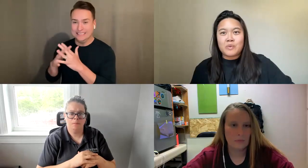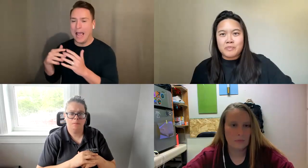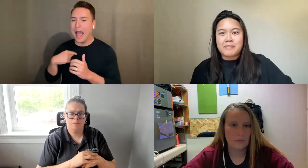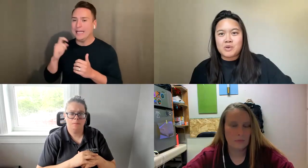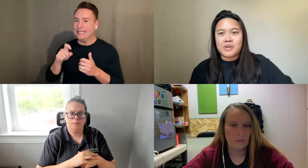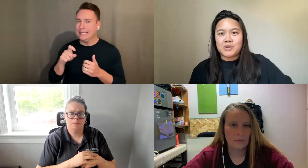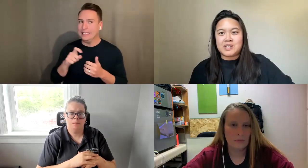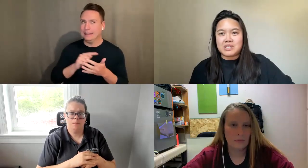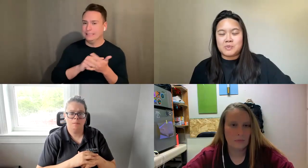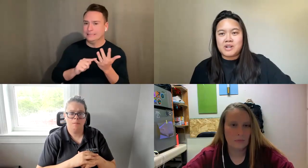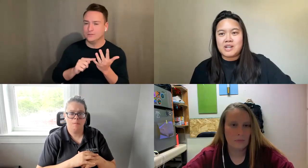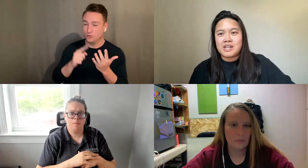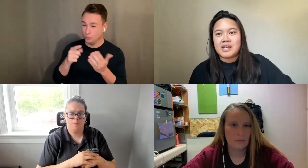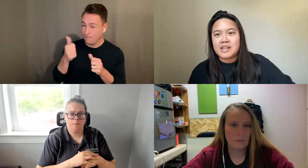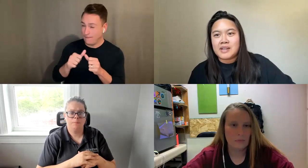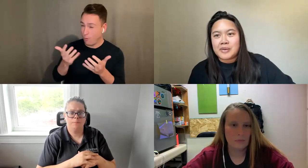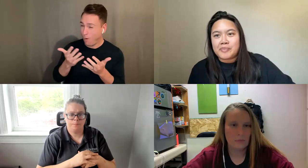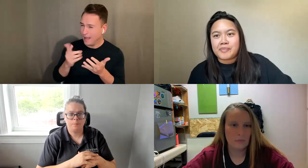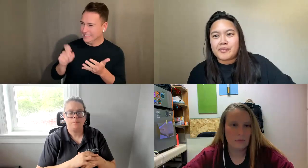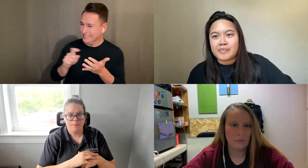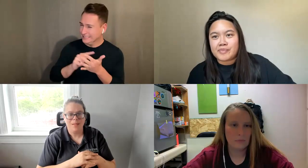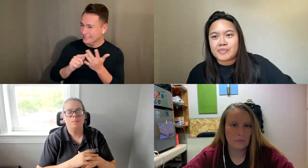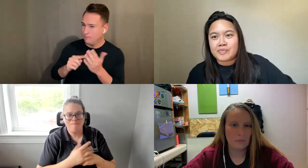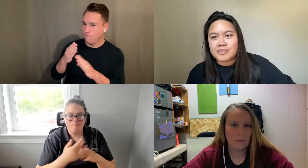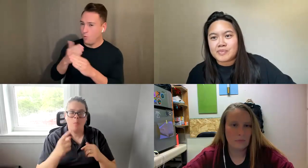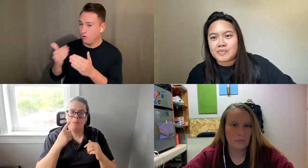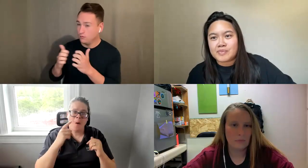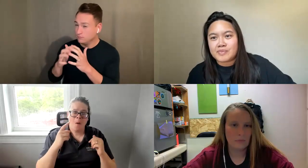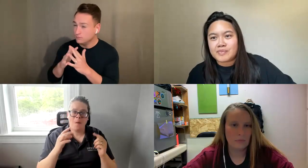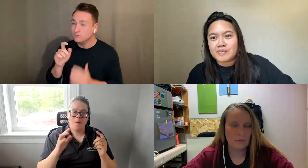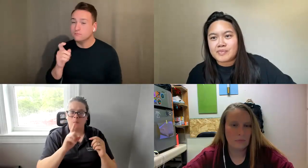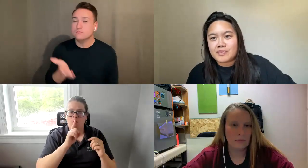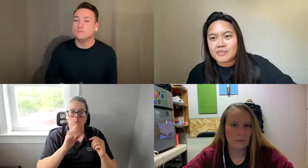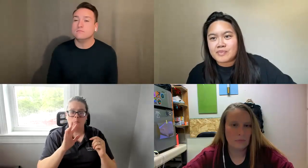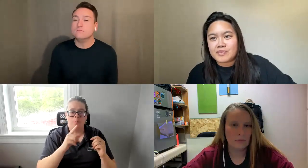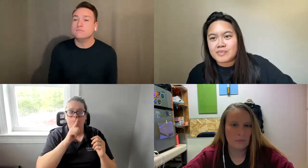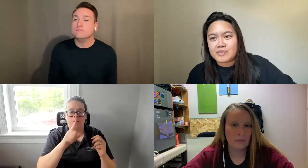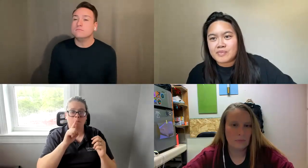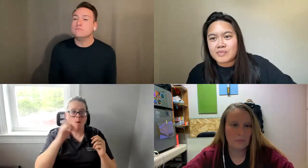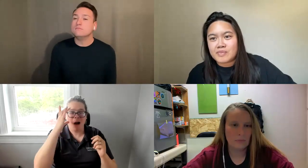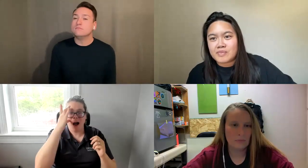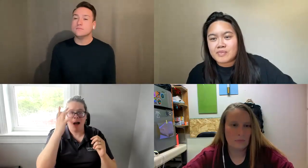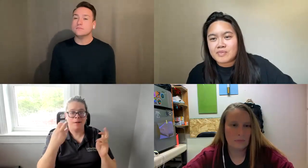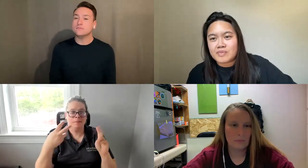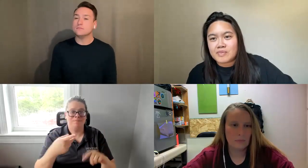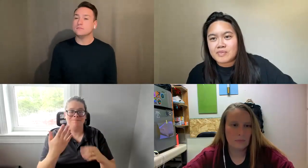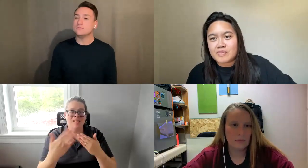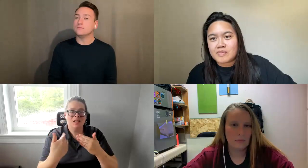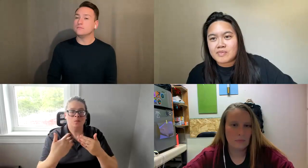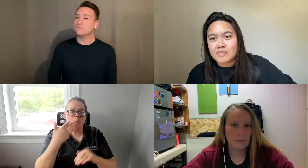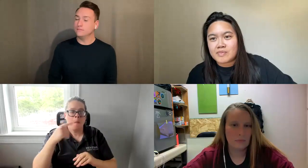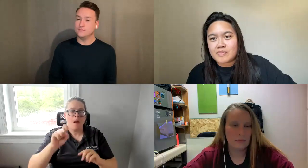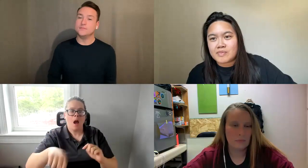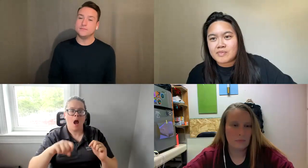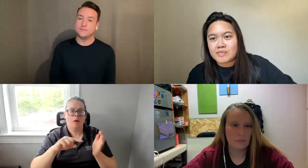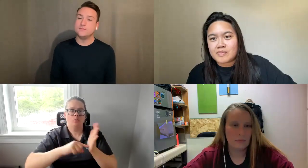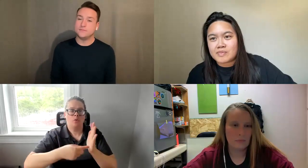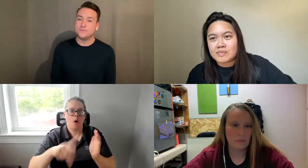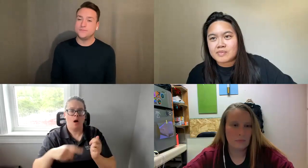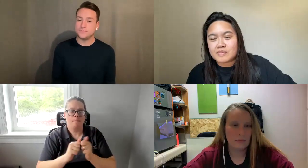you remember what those needs were? >> JANE JONAS: Really for Eyeth it was much